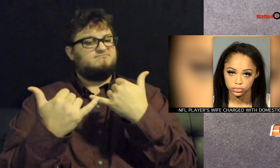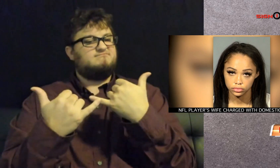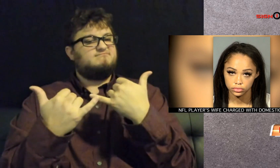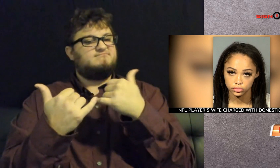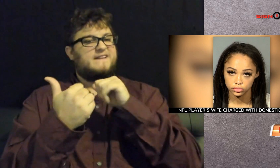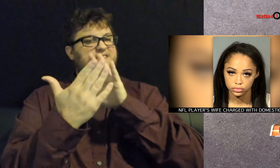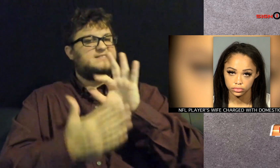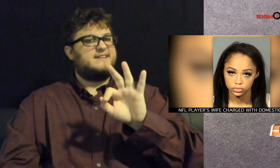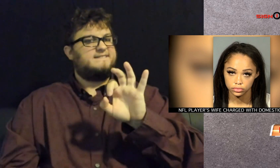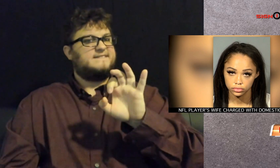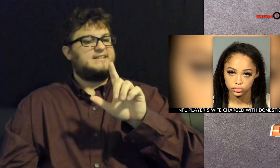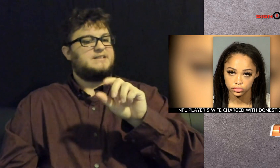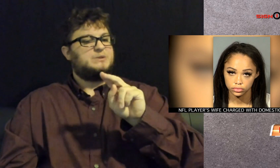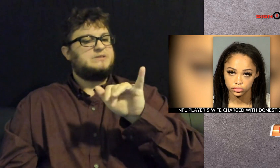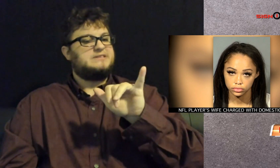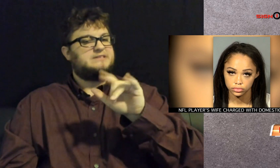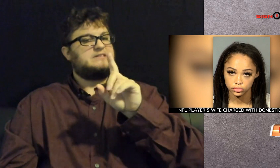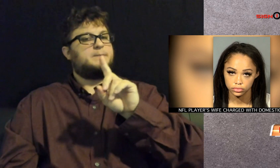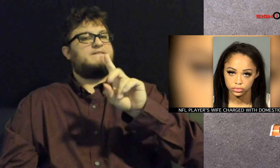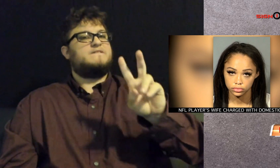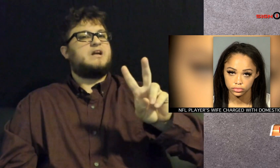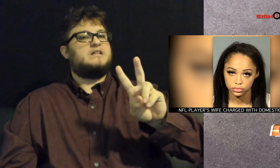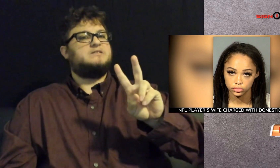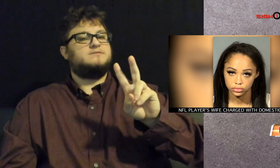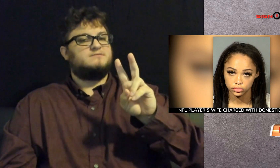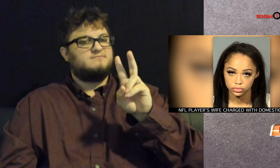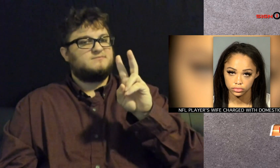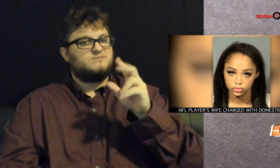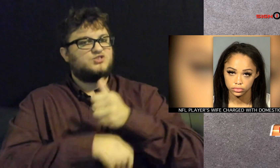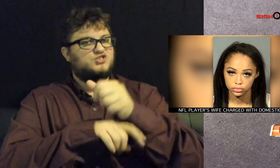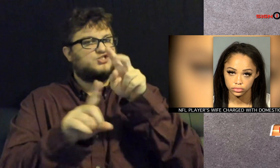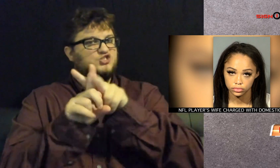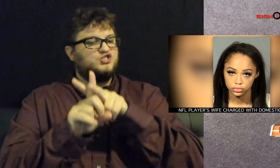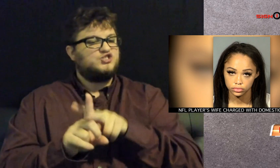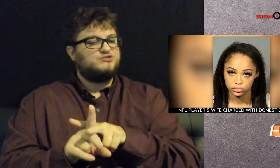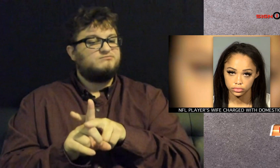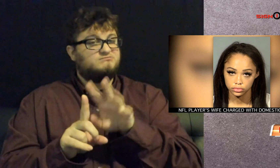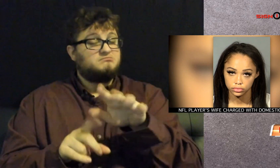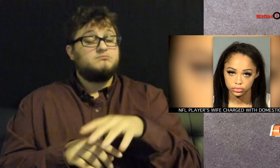is facing felony domestic violence charges